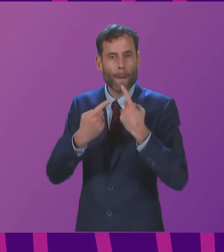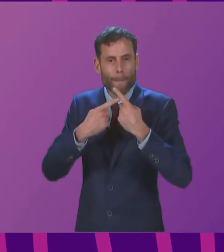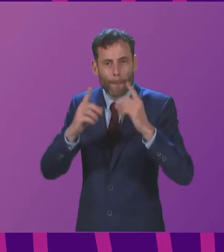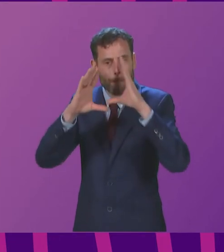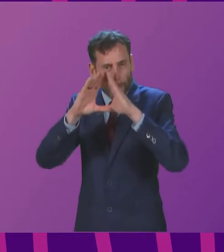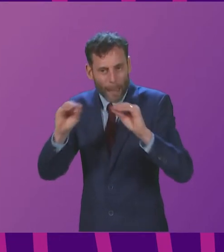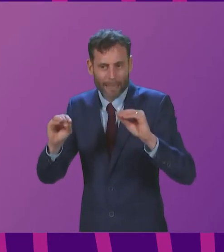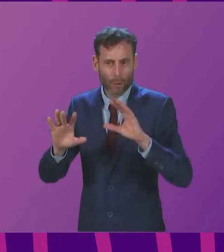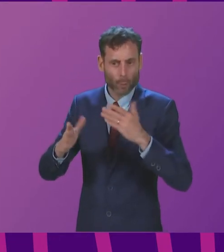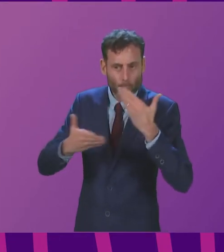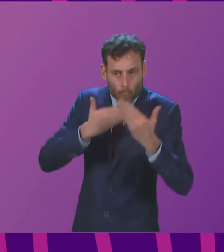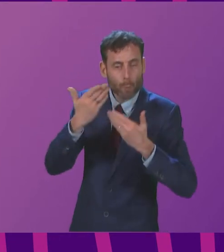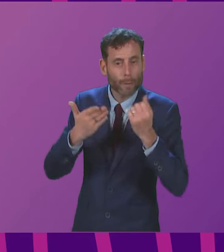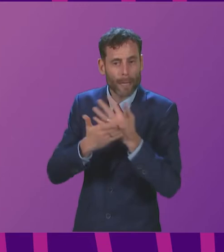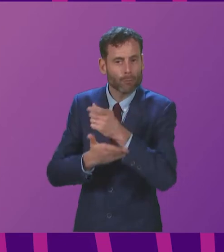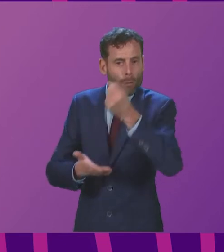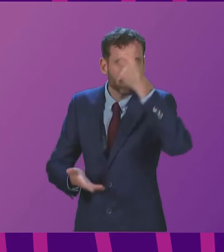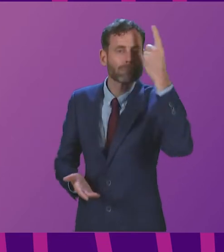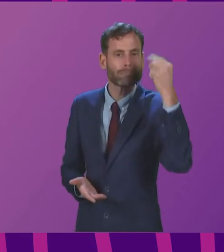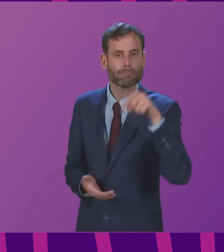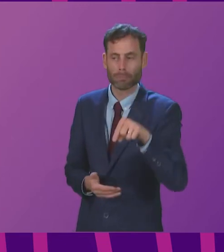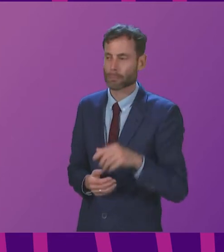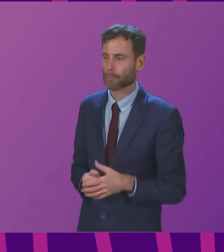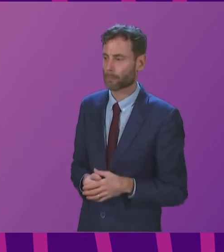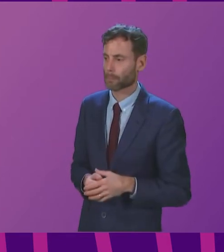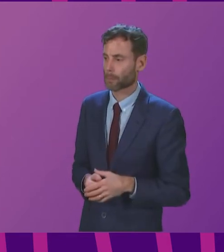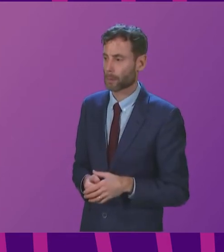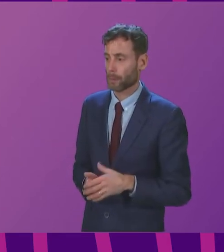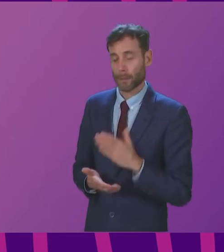to get the message across as widely as possible. To everybody out there, I say that, if you are not